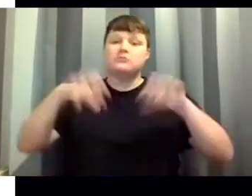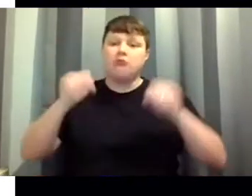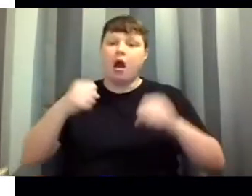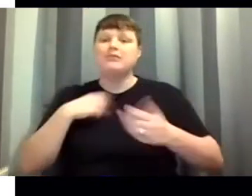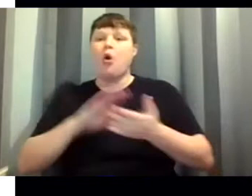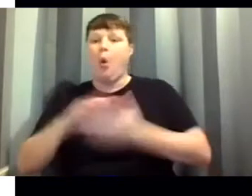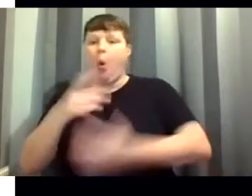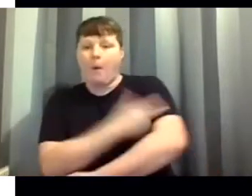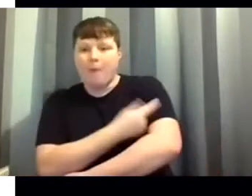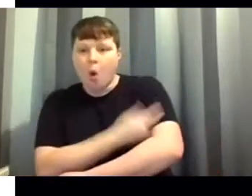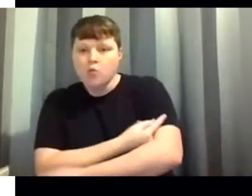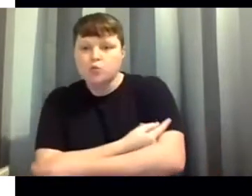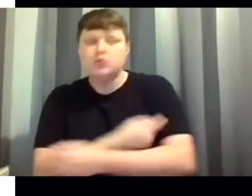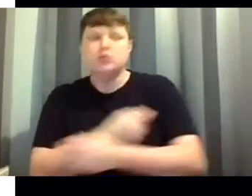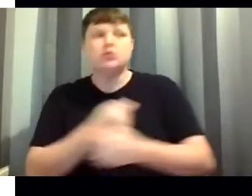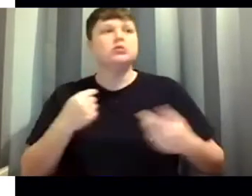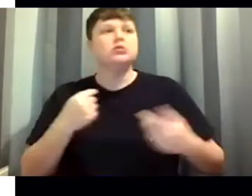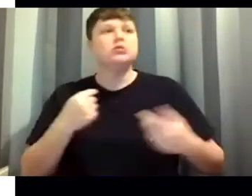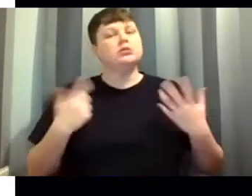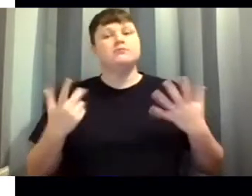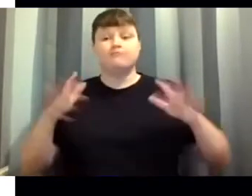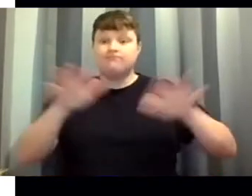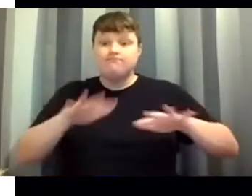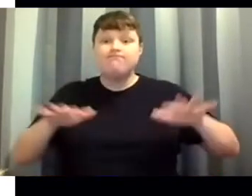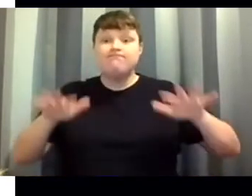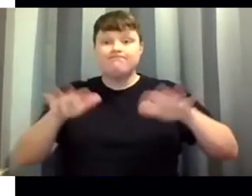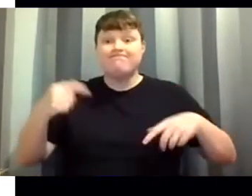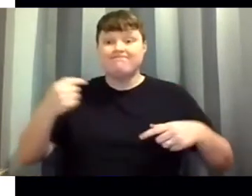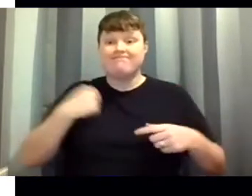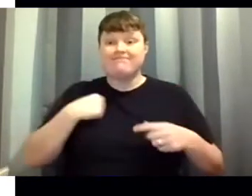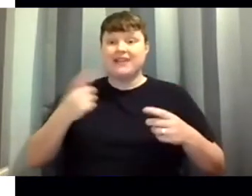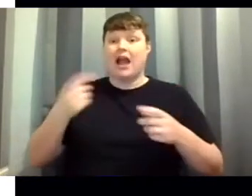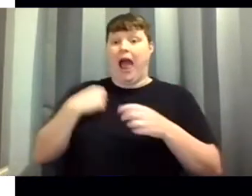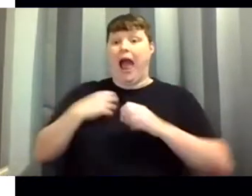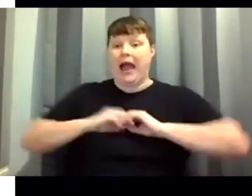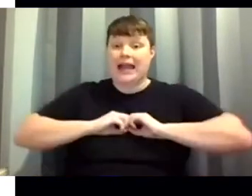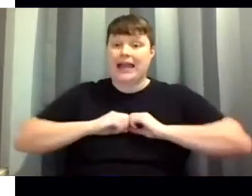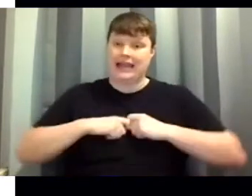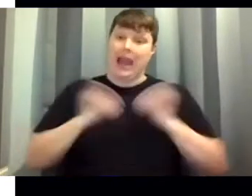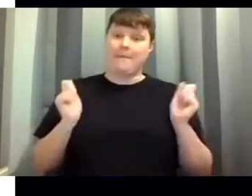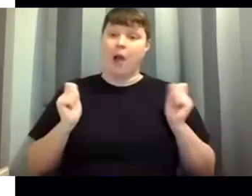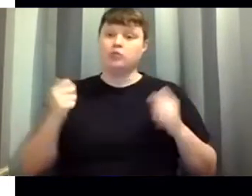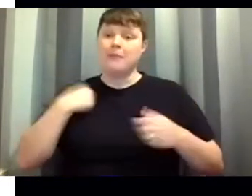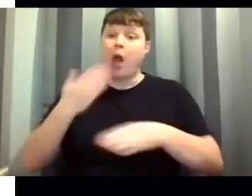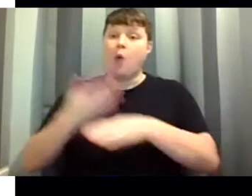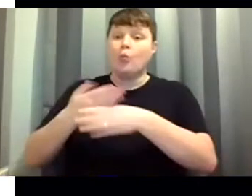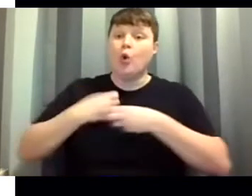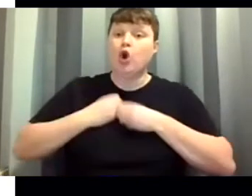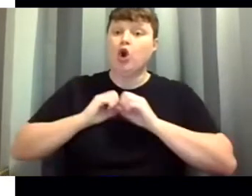pretty much around here (exactly, actually) is when I came out as trans to my workplace. So that